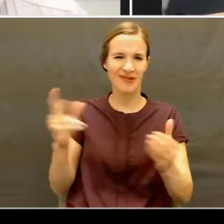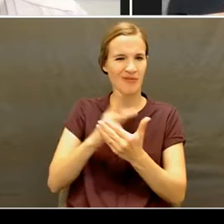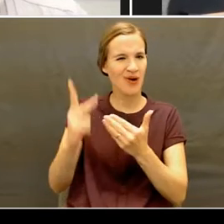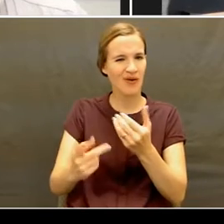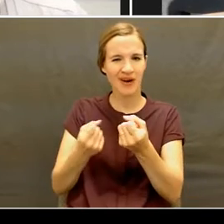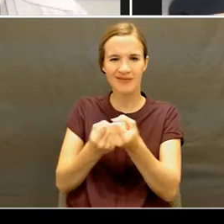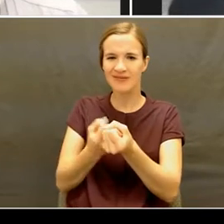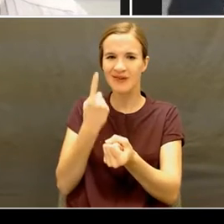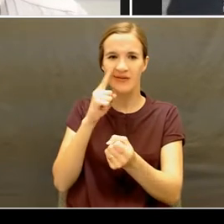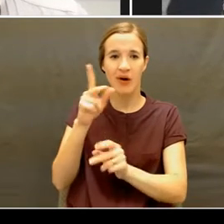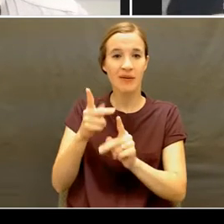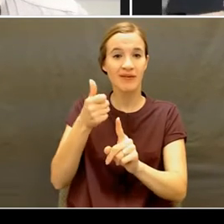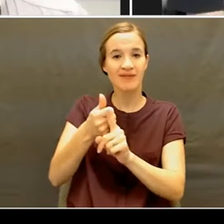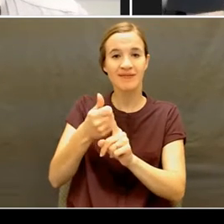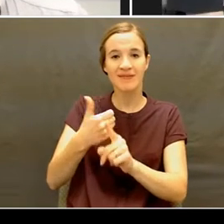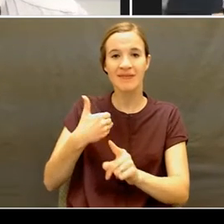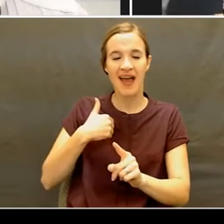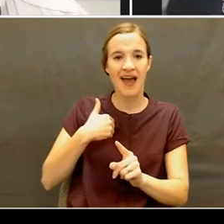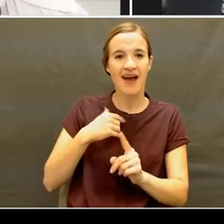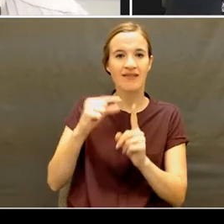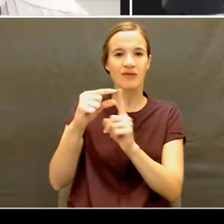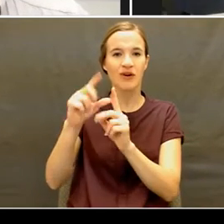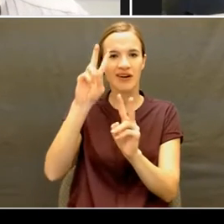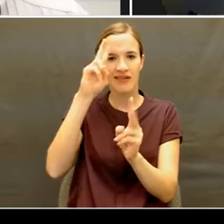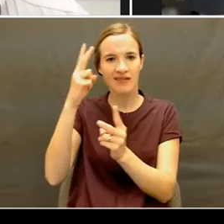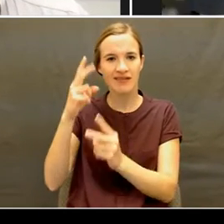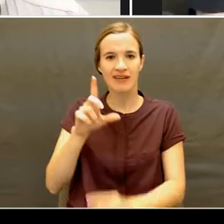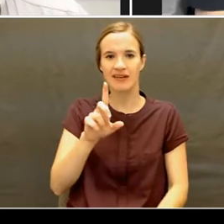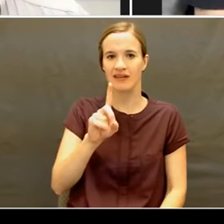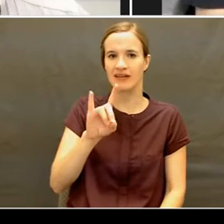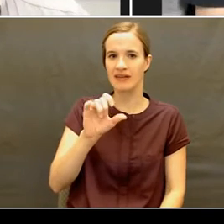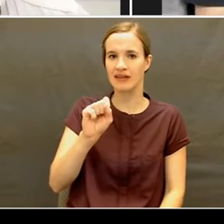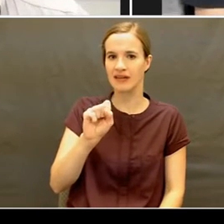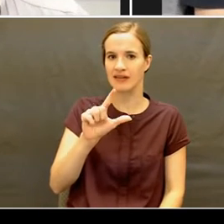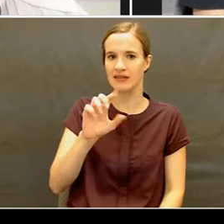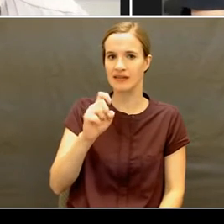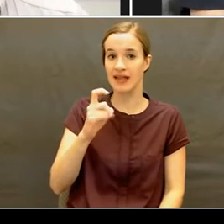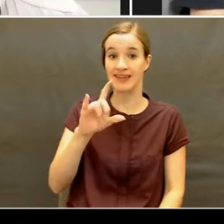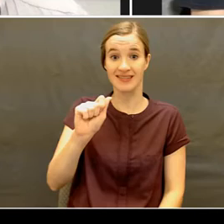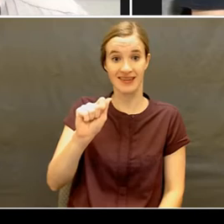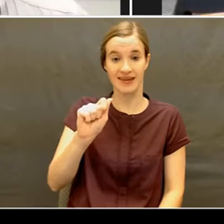In fact, I don't even know if they had a name for learning disabilities back then. They hardly had